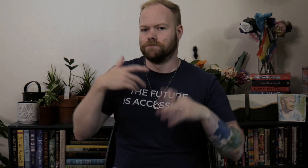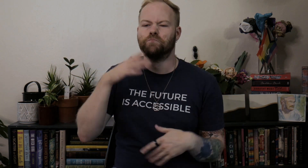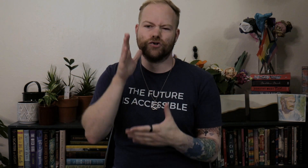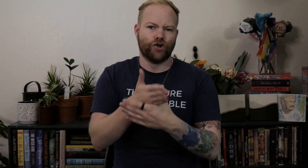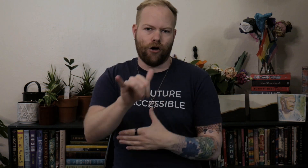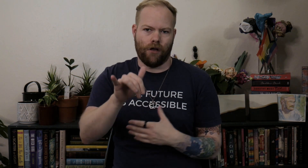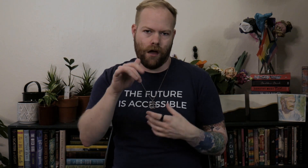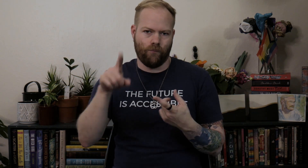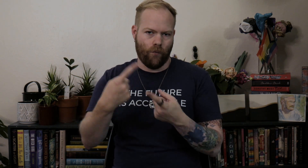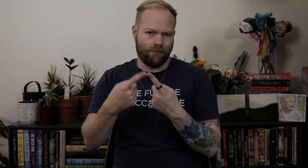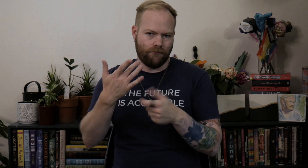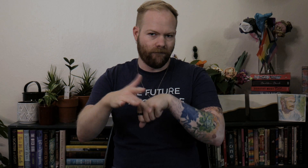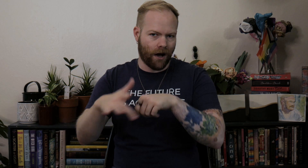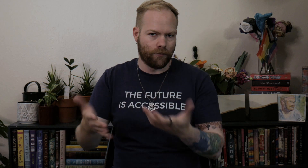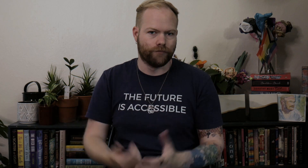I’ll share that once it’s available!